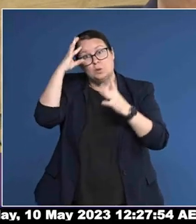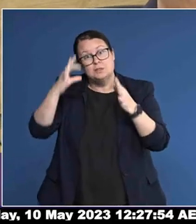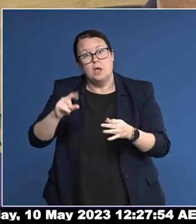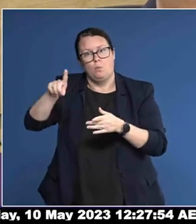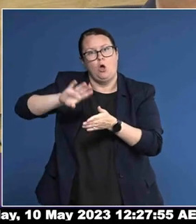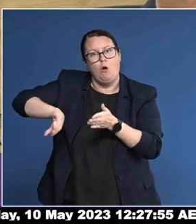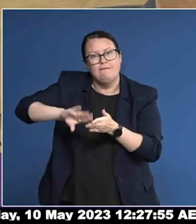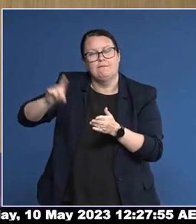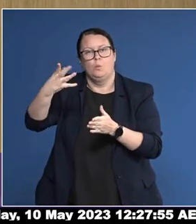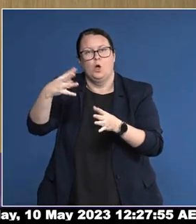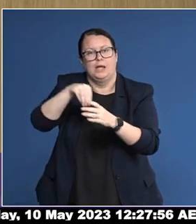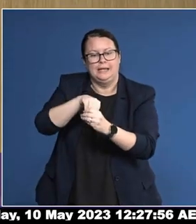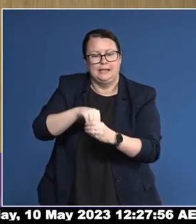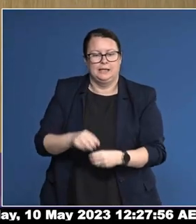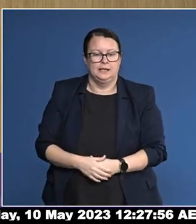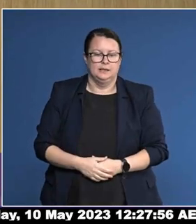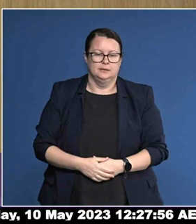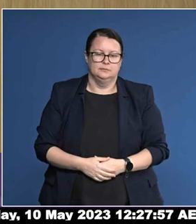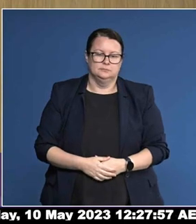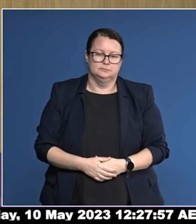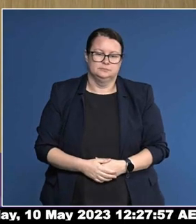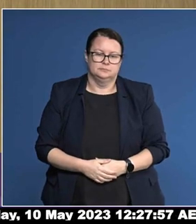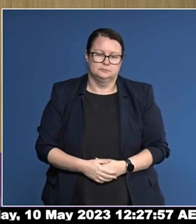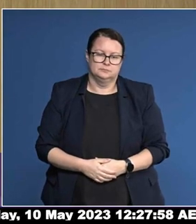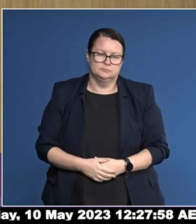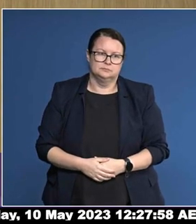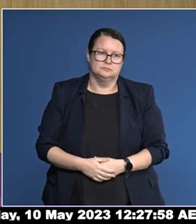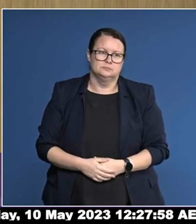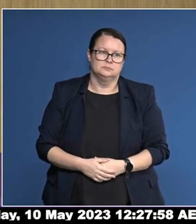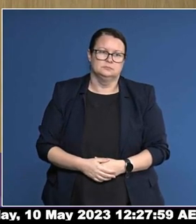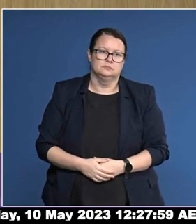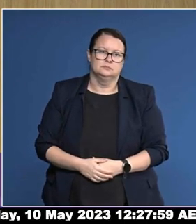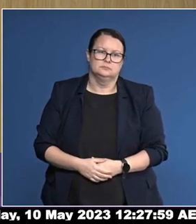document? MR CLARK: My decision.